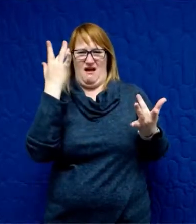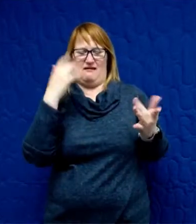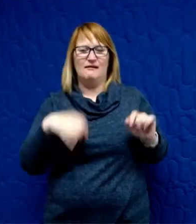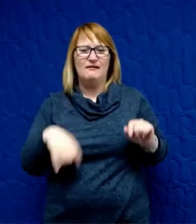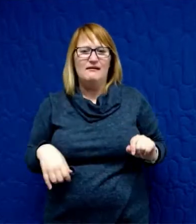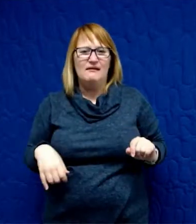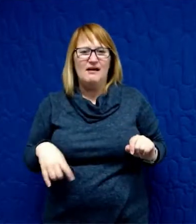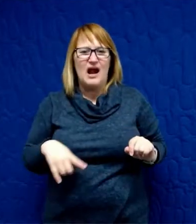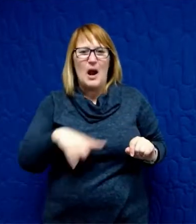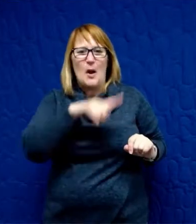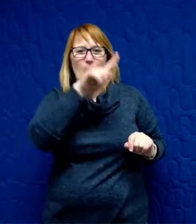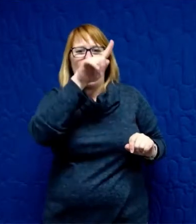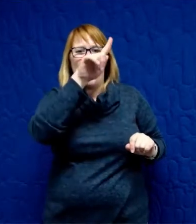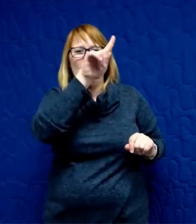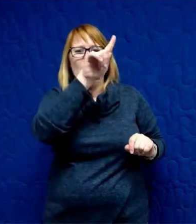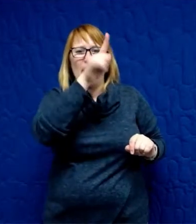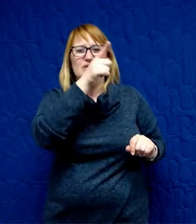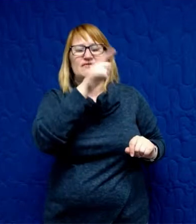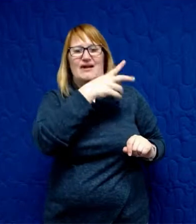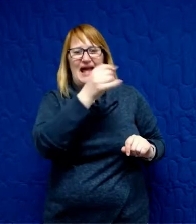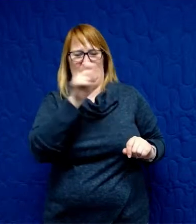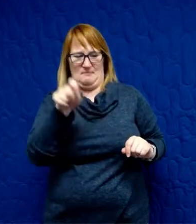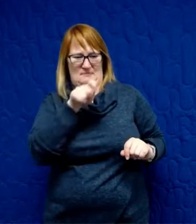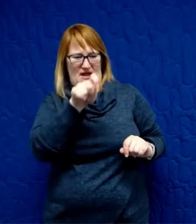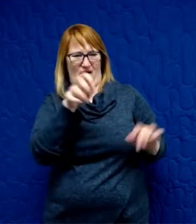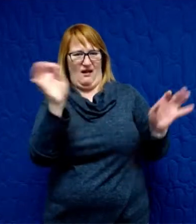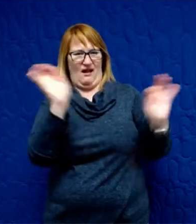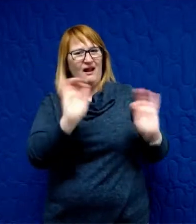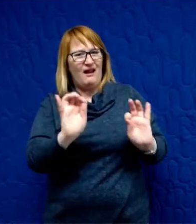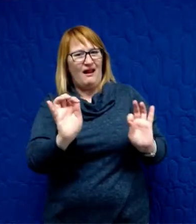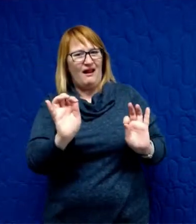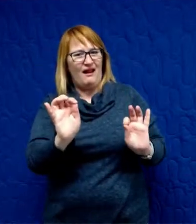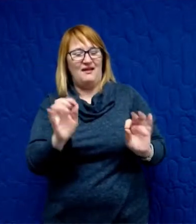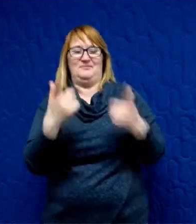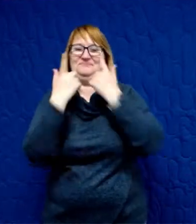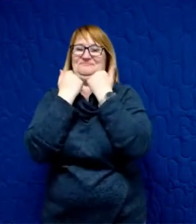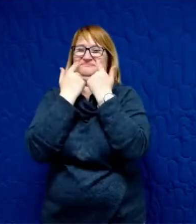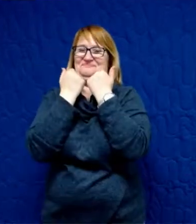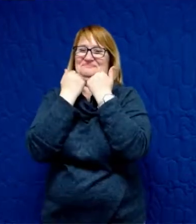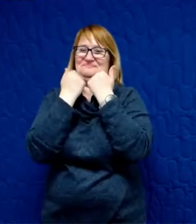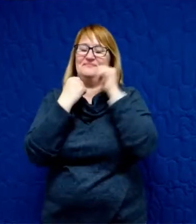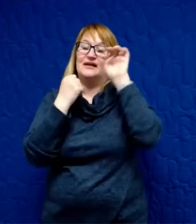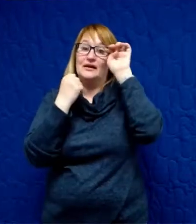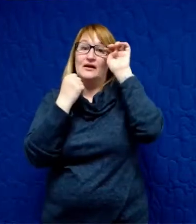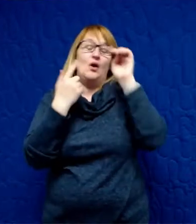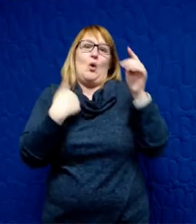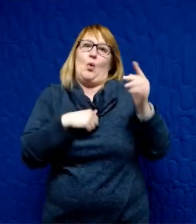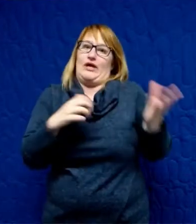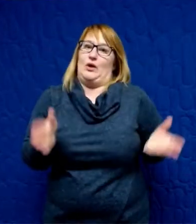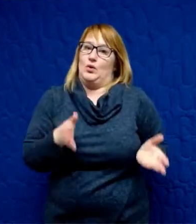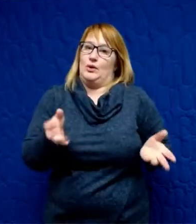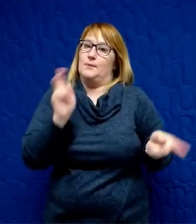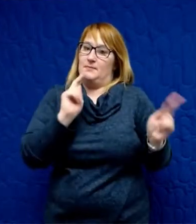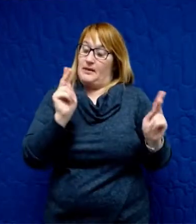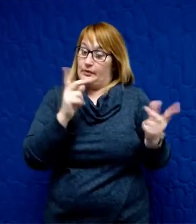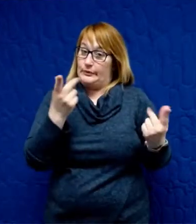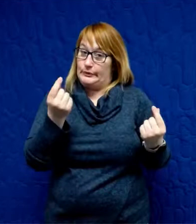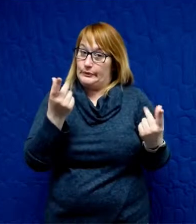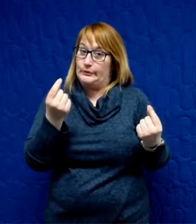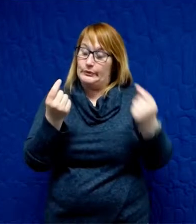period!" A lot of times and we encourage everyone to do this to actually because